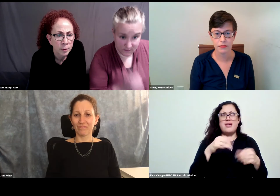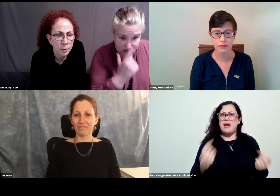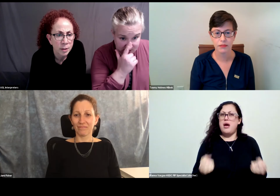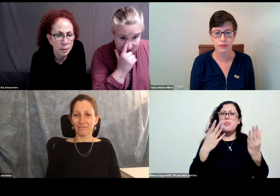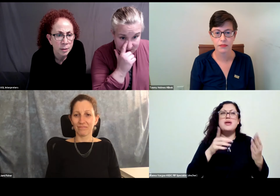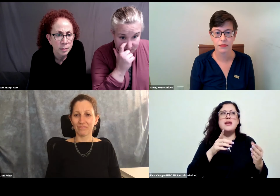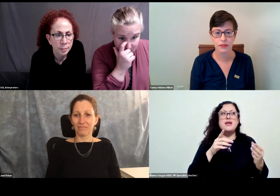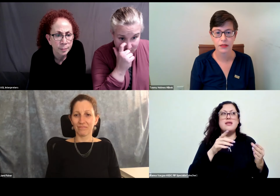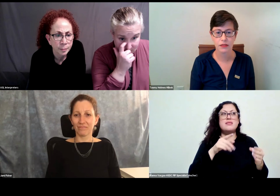Statistics you mentioned.